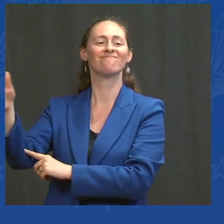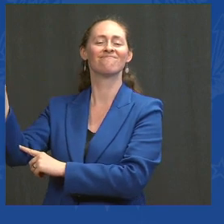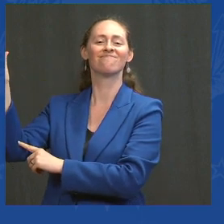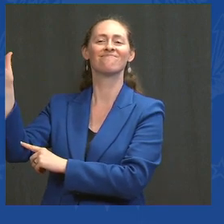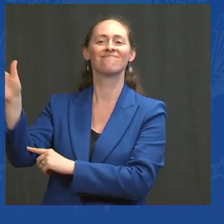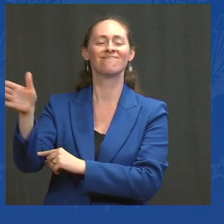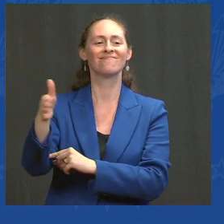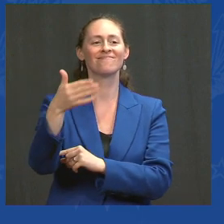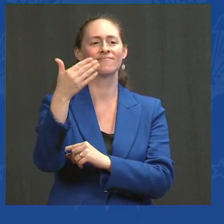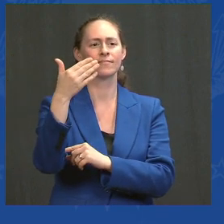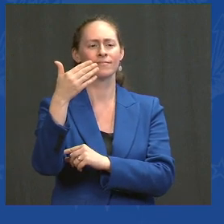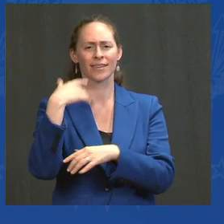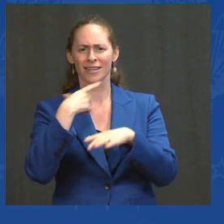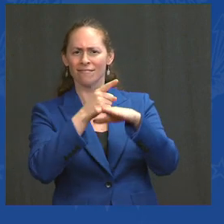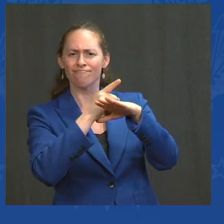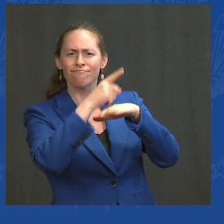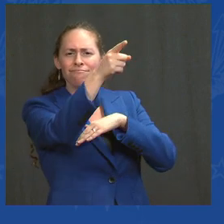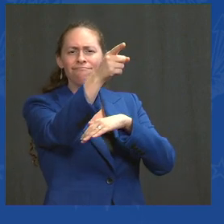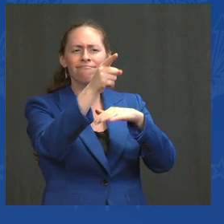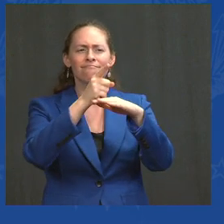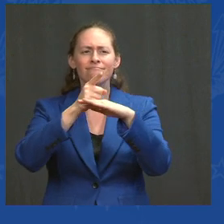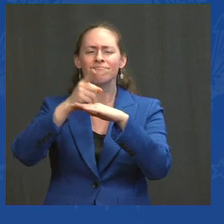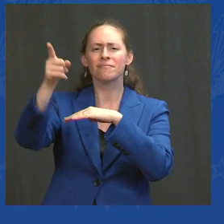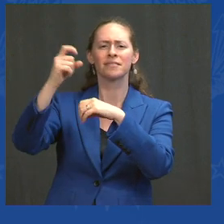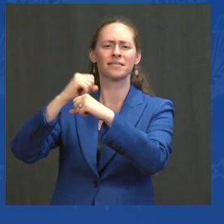And the rockets' red glare